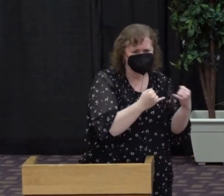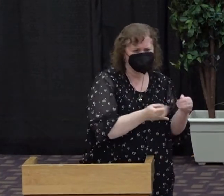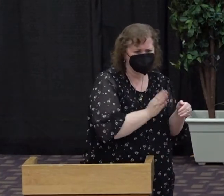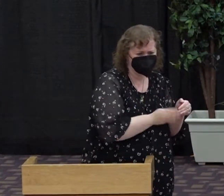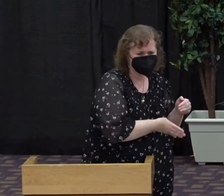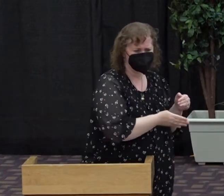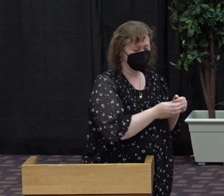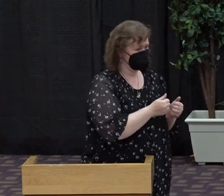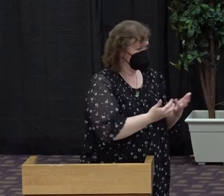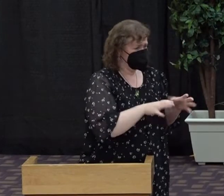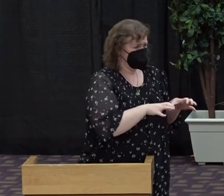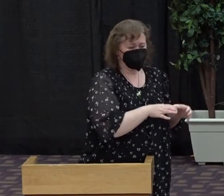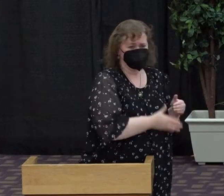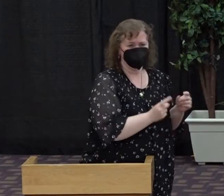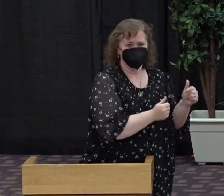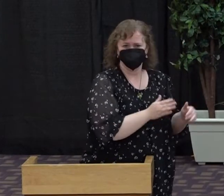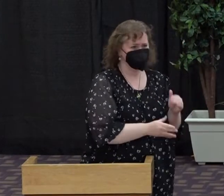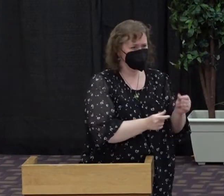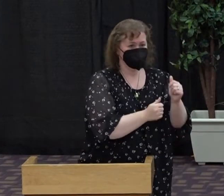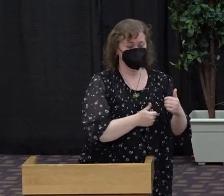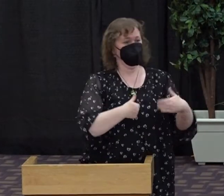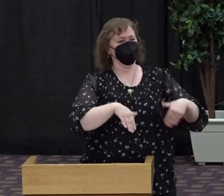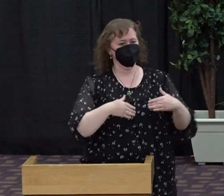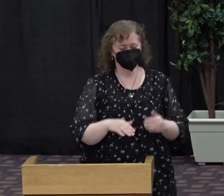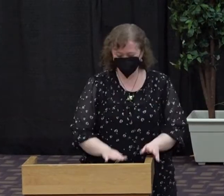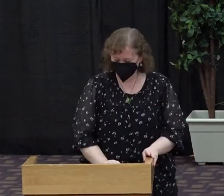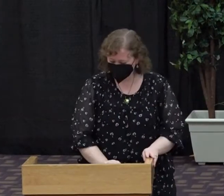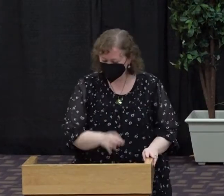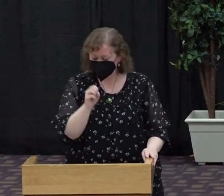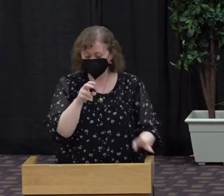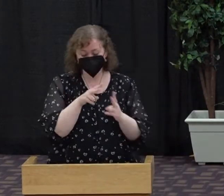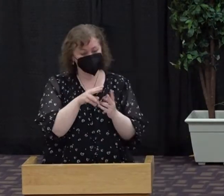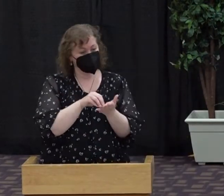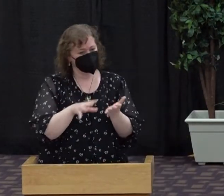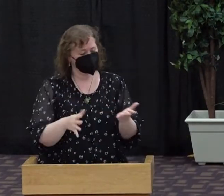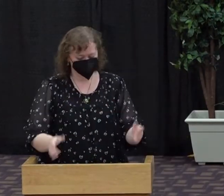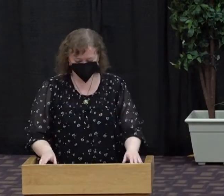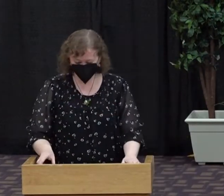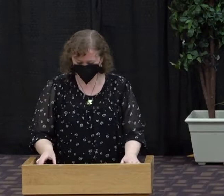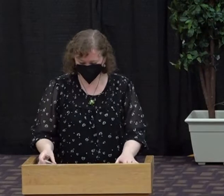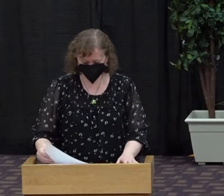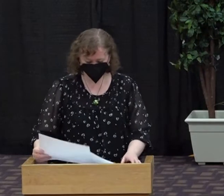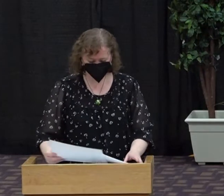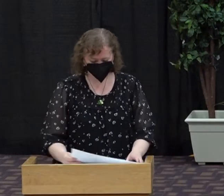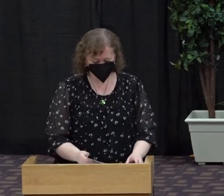And then Dylan Schindler worked really hard to complete all of his work. He was the deadline king.